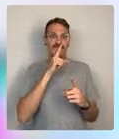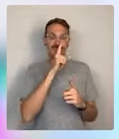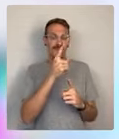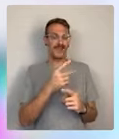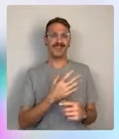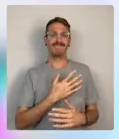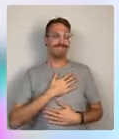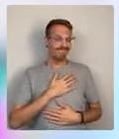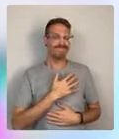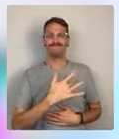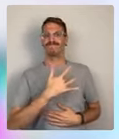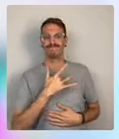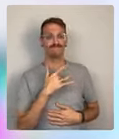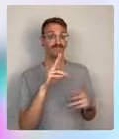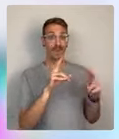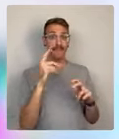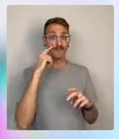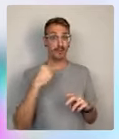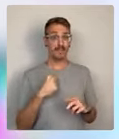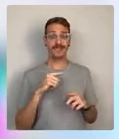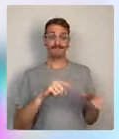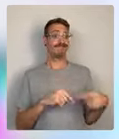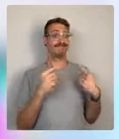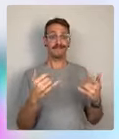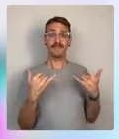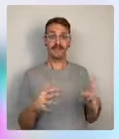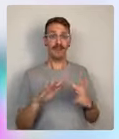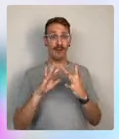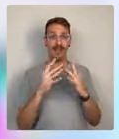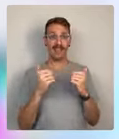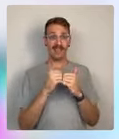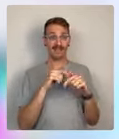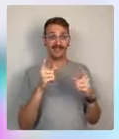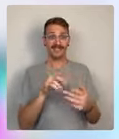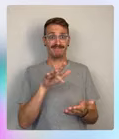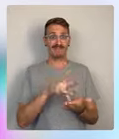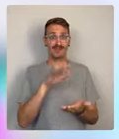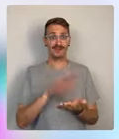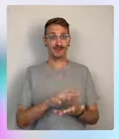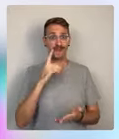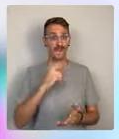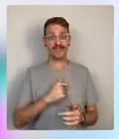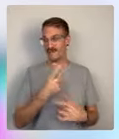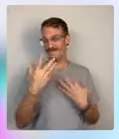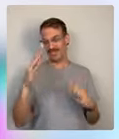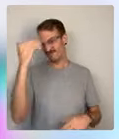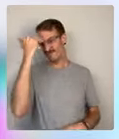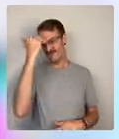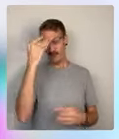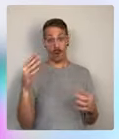This is a topic that's really close to my heart. I've been playing online games since I was in middle school,